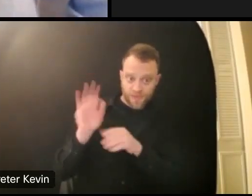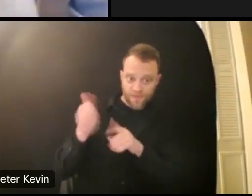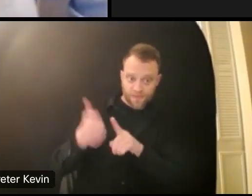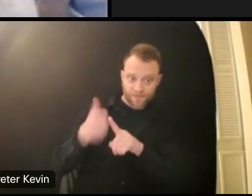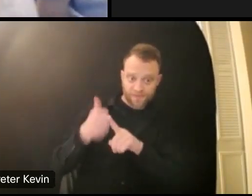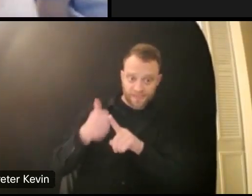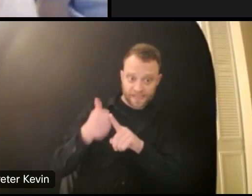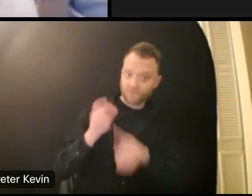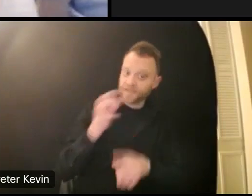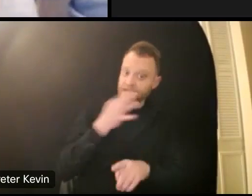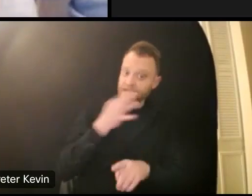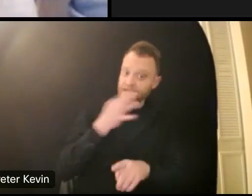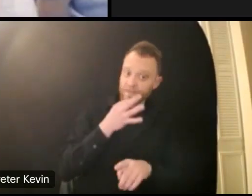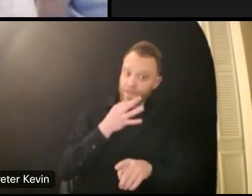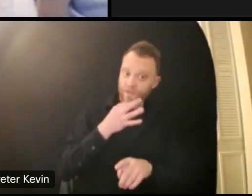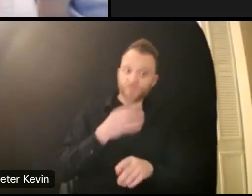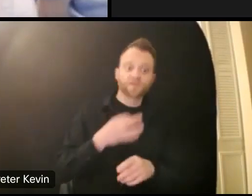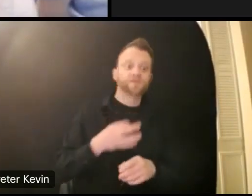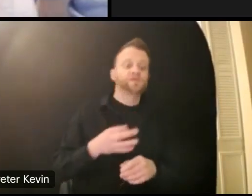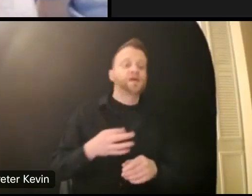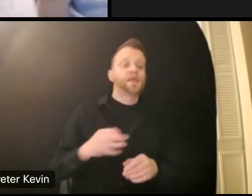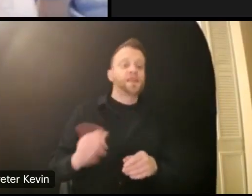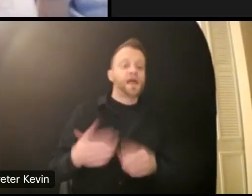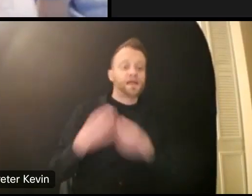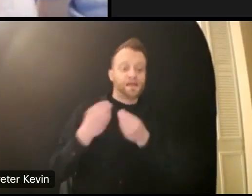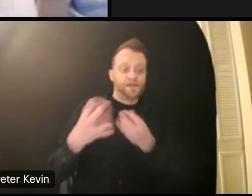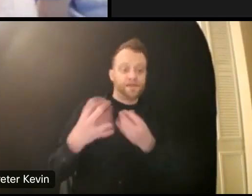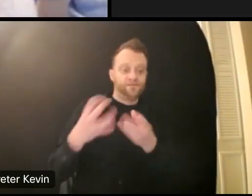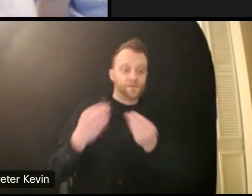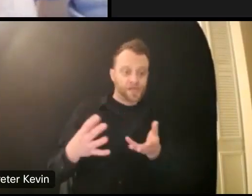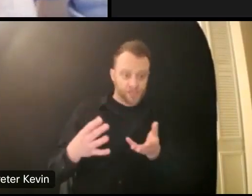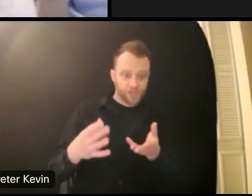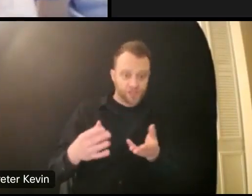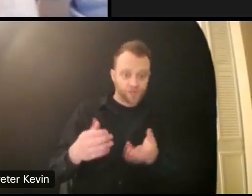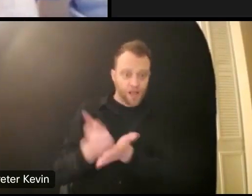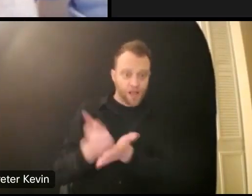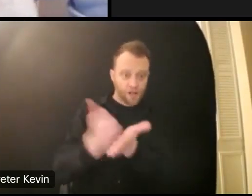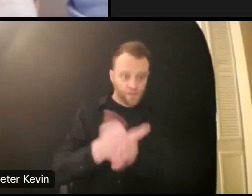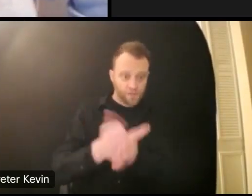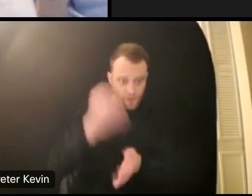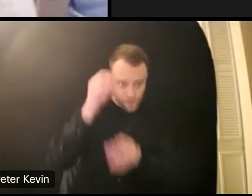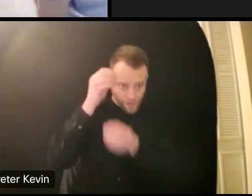of information and knowledge to help you do, and be a very productive Commissioner. (Crawford) Yes,